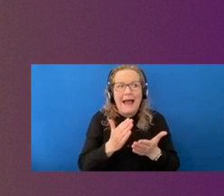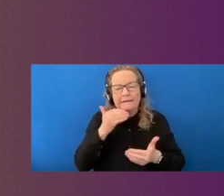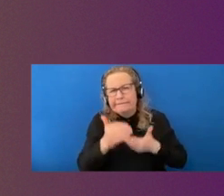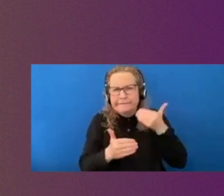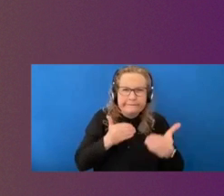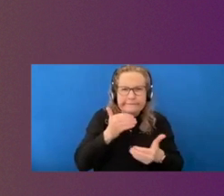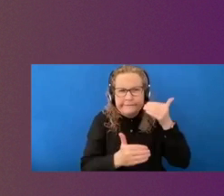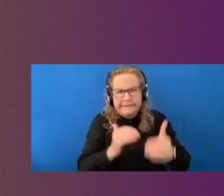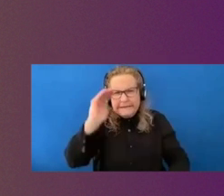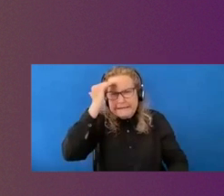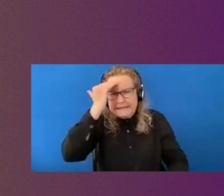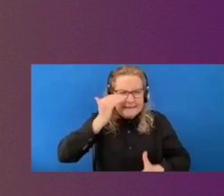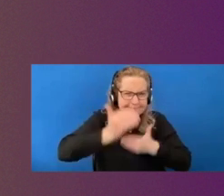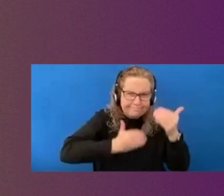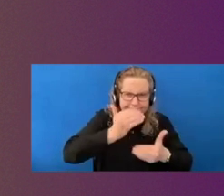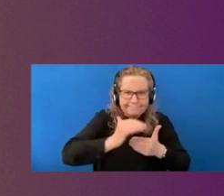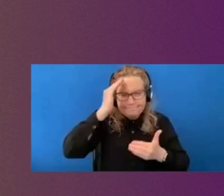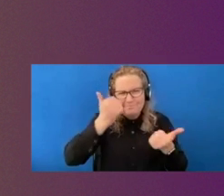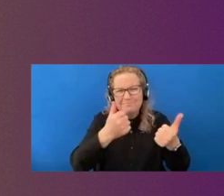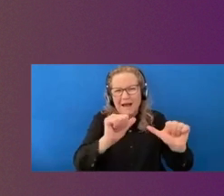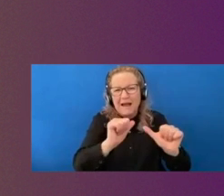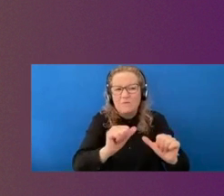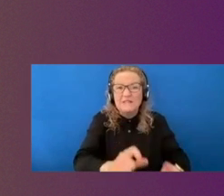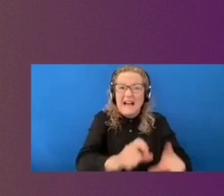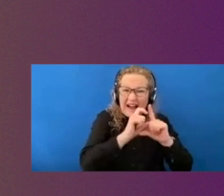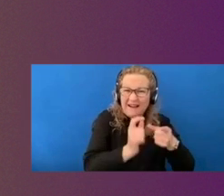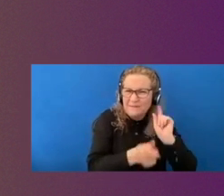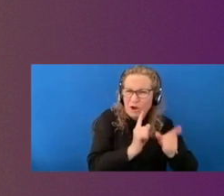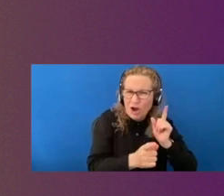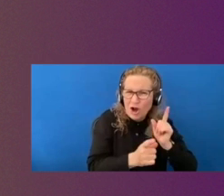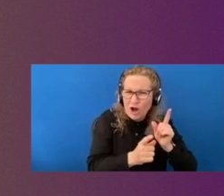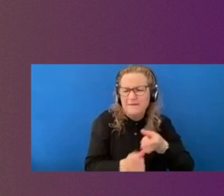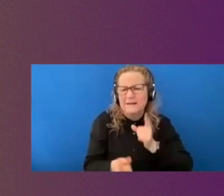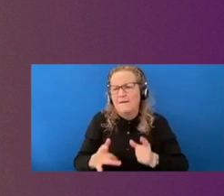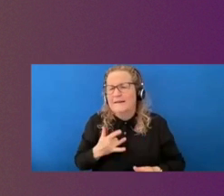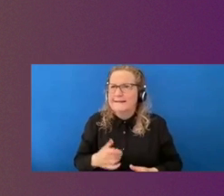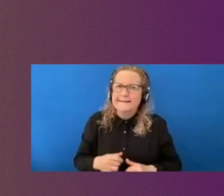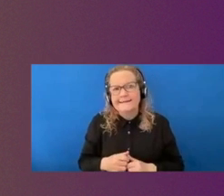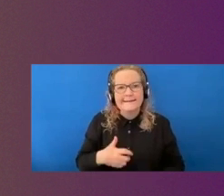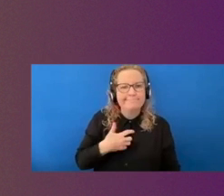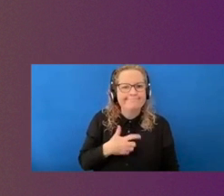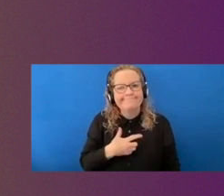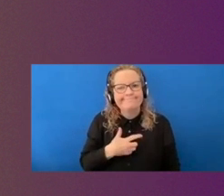was tough at times it was at other times it was just an inconvenience um maybe i'm done playing